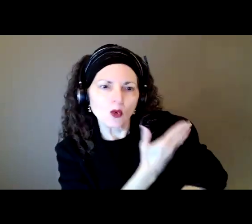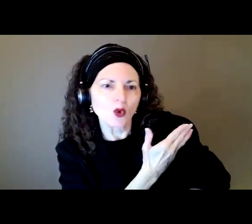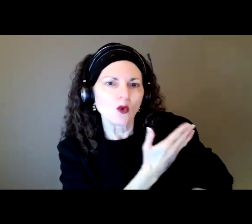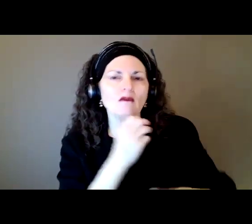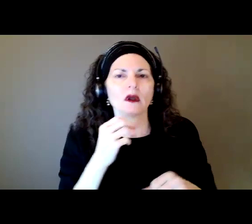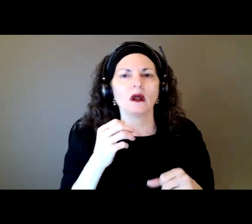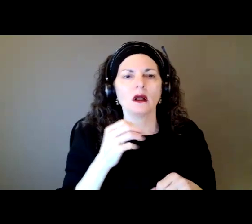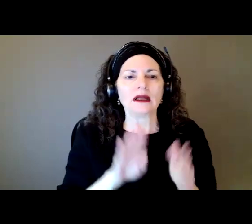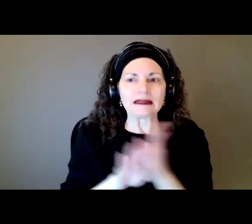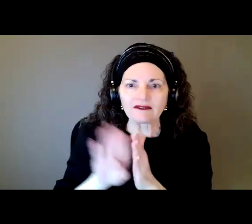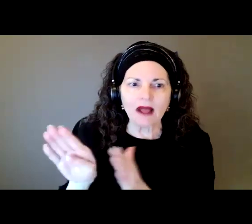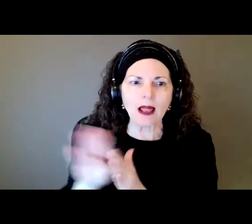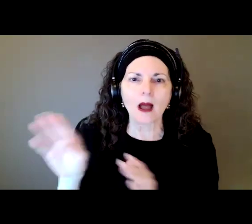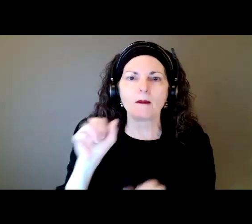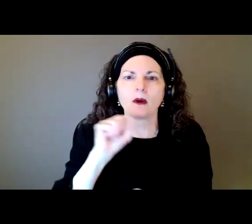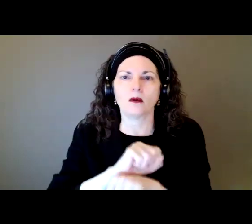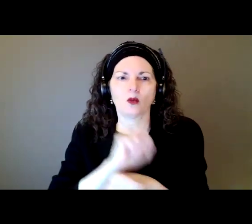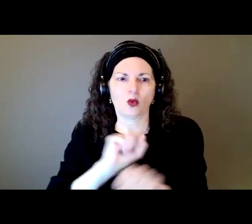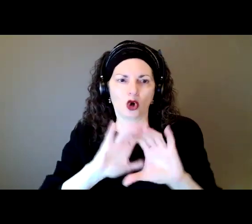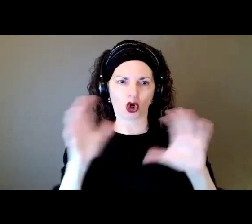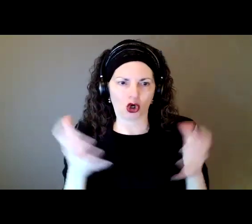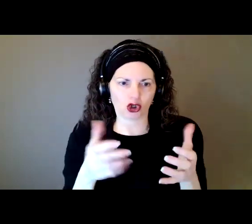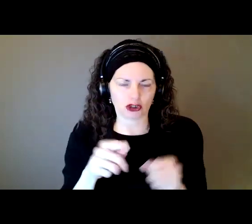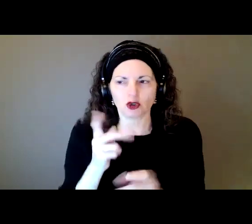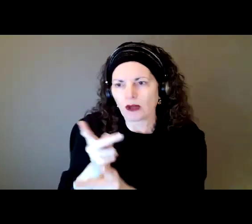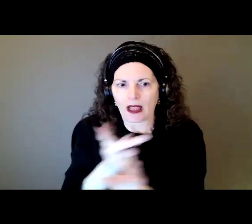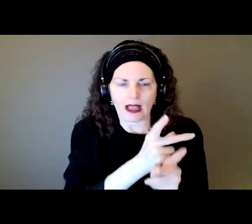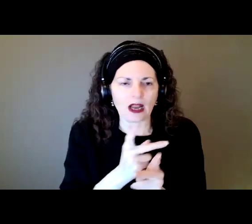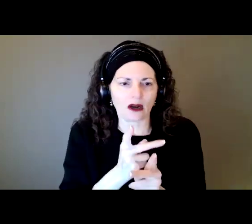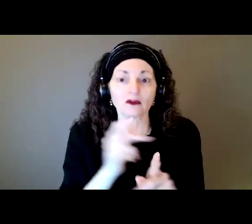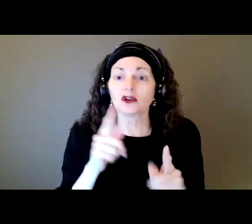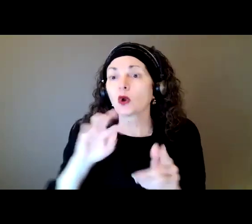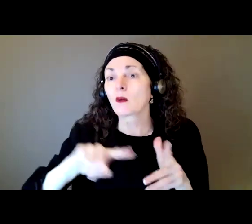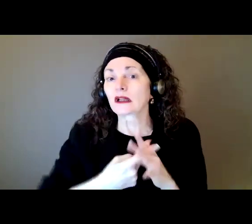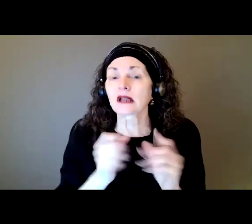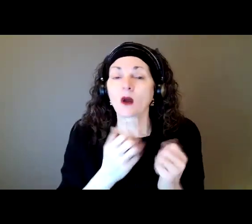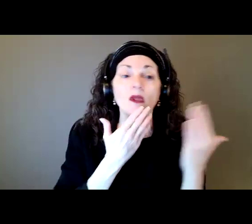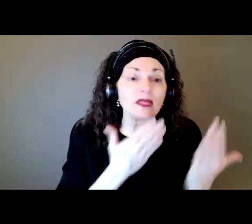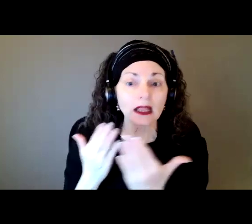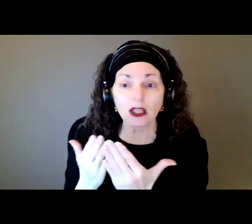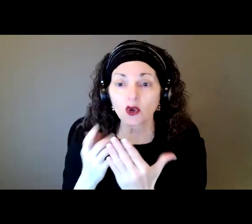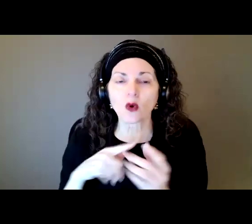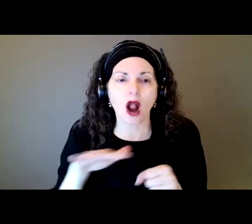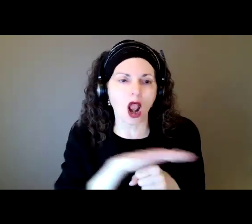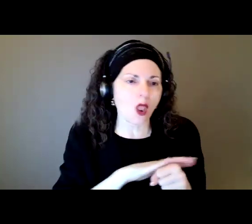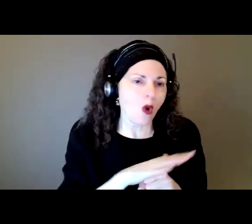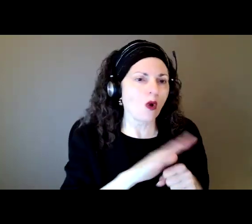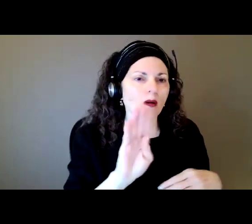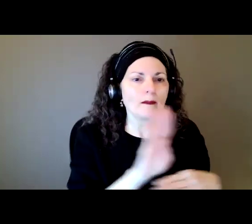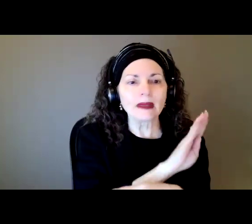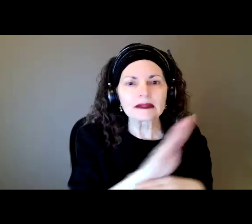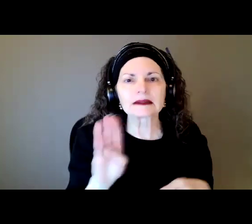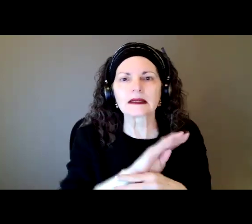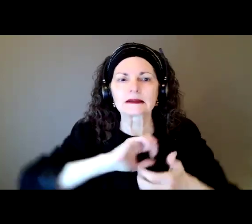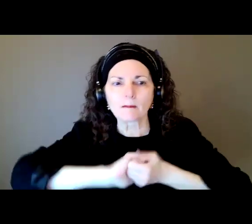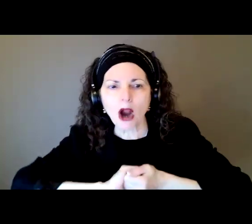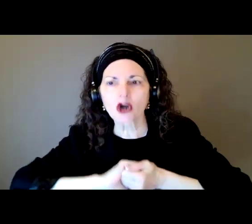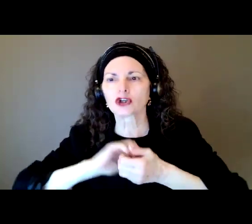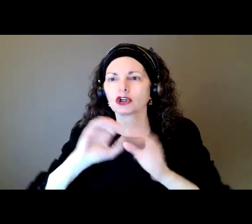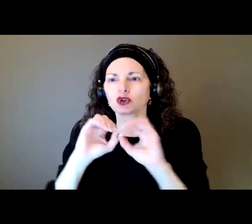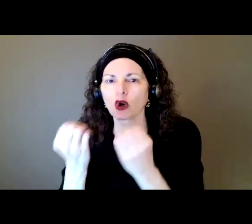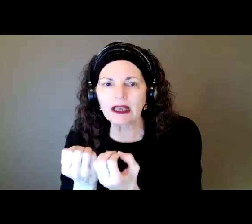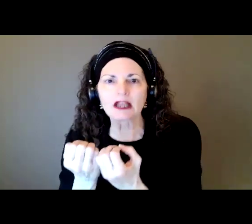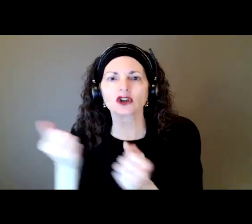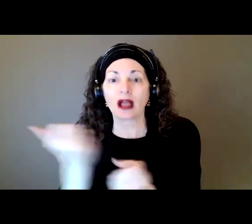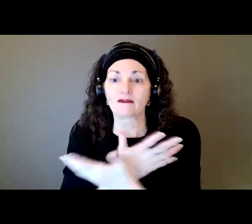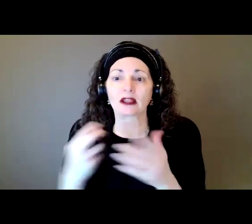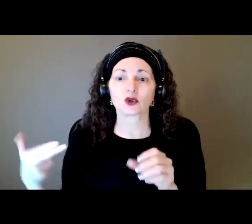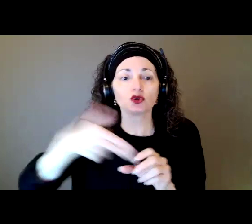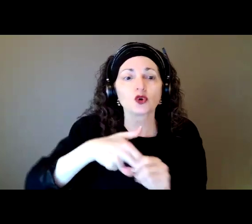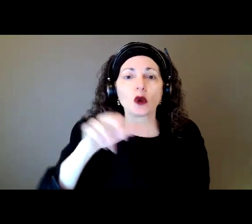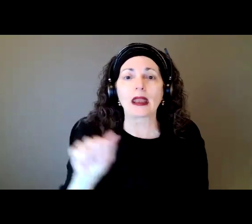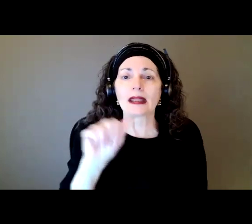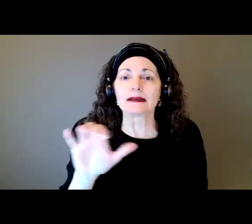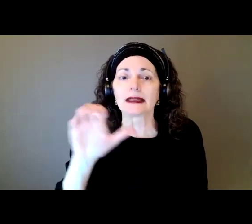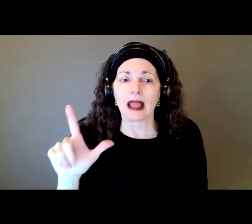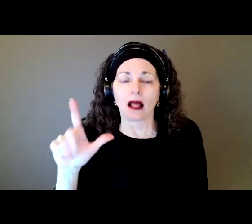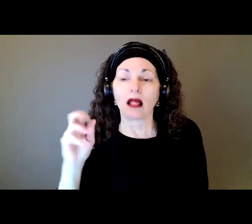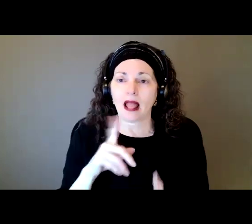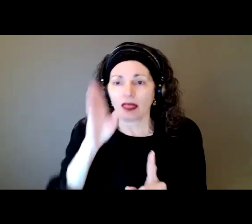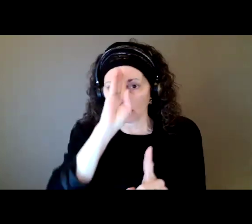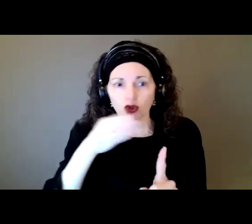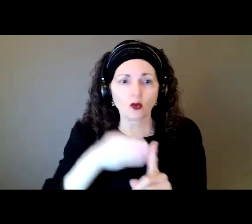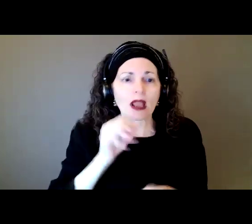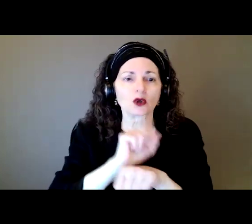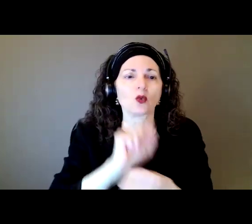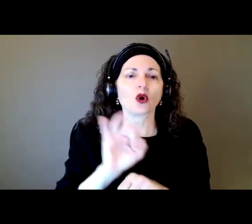So let me close by thanking you and all of our federal, state, local partners; businesses; organizational leaders for joining ACL and the Direct Care Workforce Strategies Center to address this crisis.